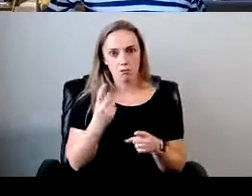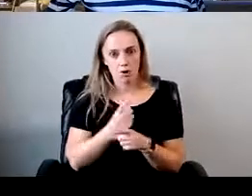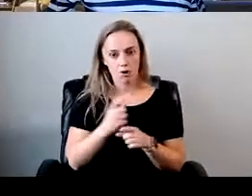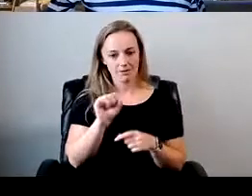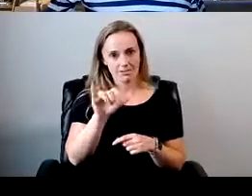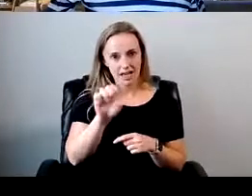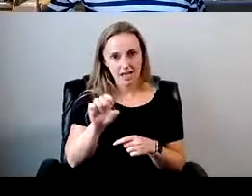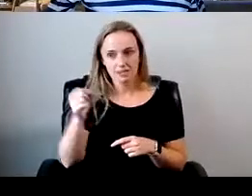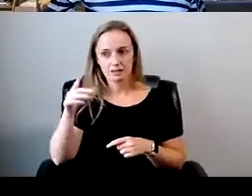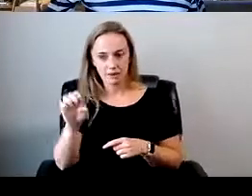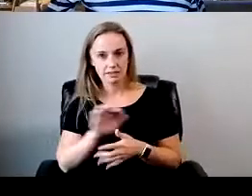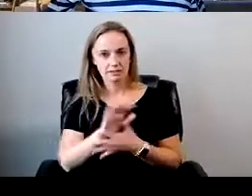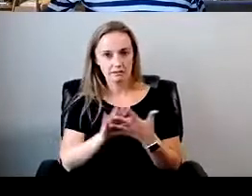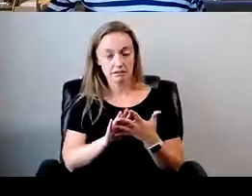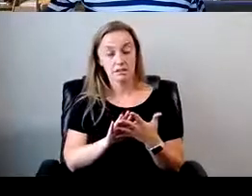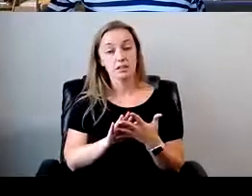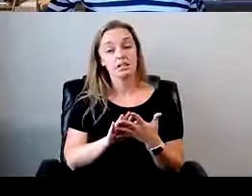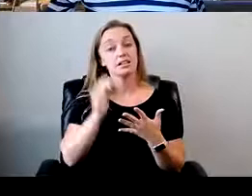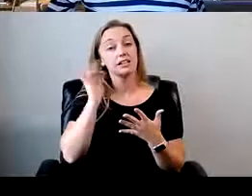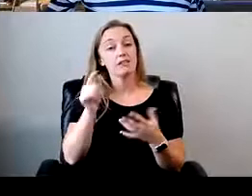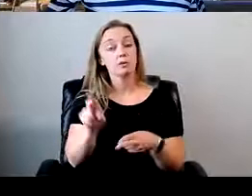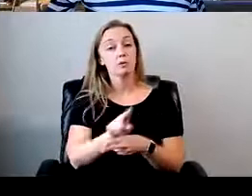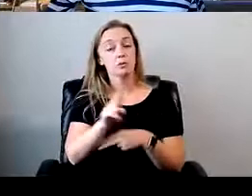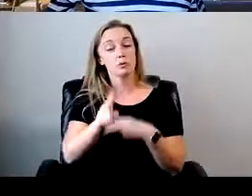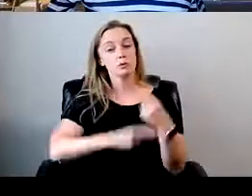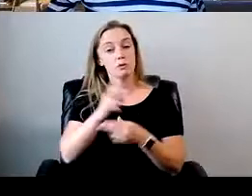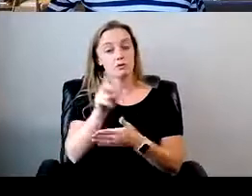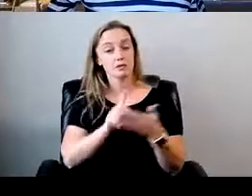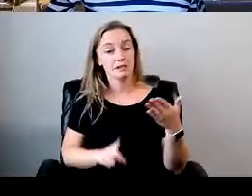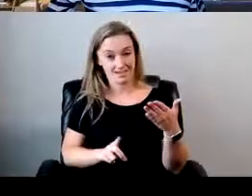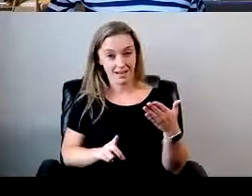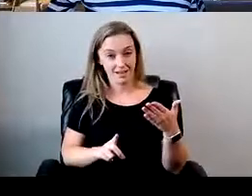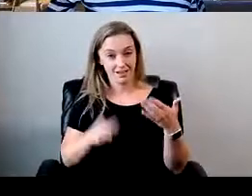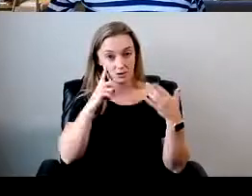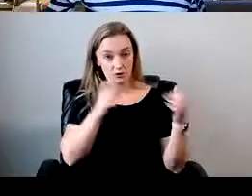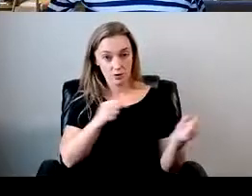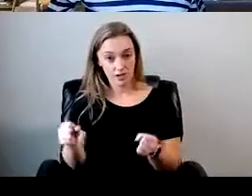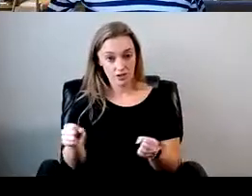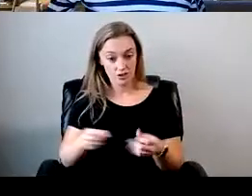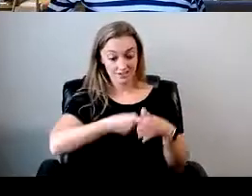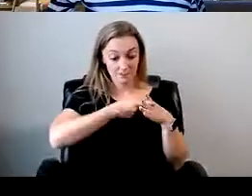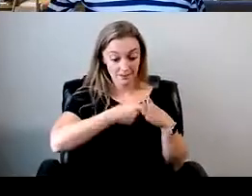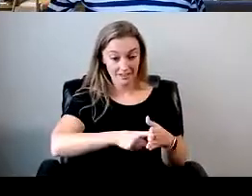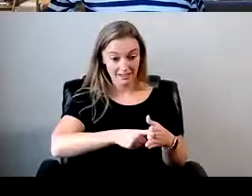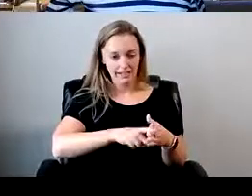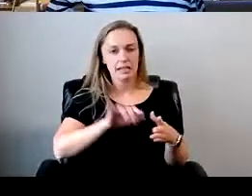Ultimately, deploying universal design strategies at the outset increases the likelihood that a broad array